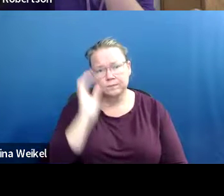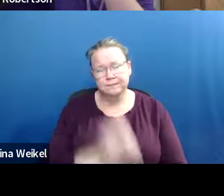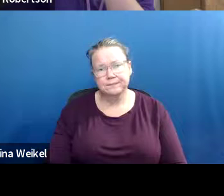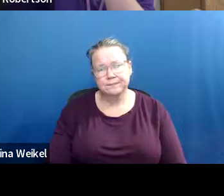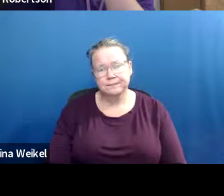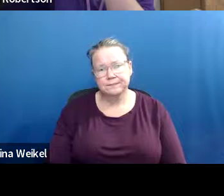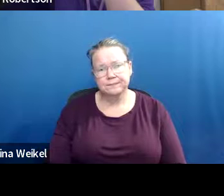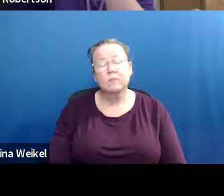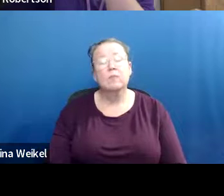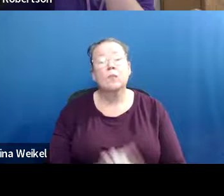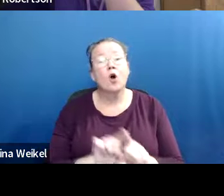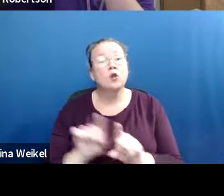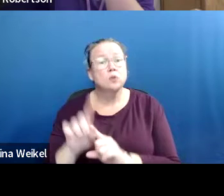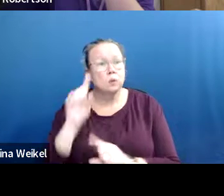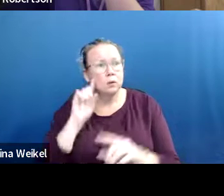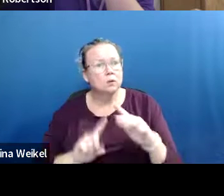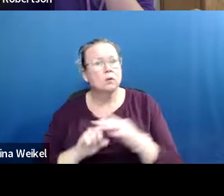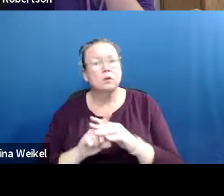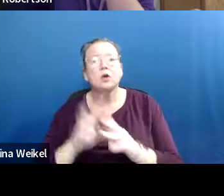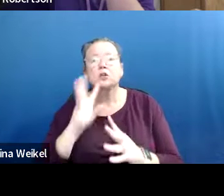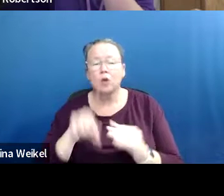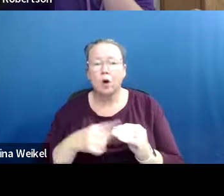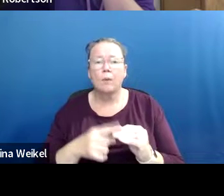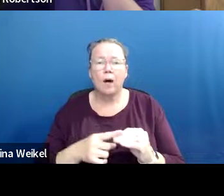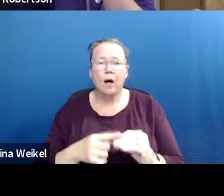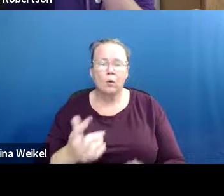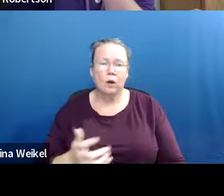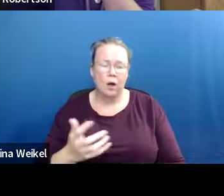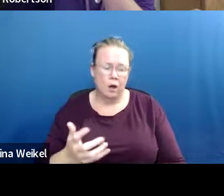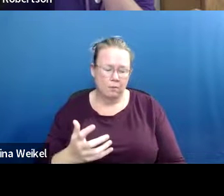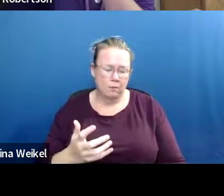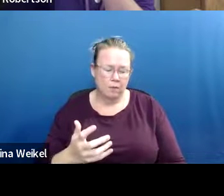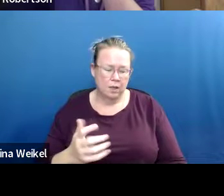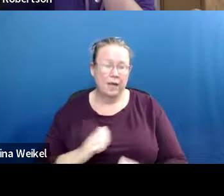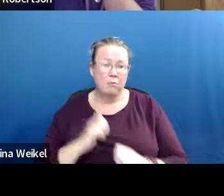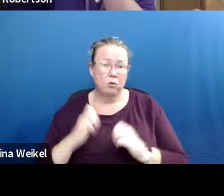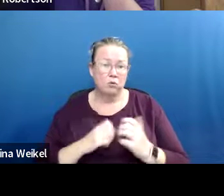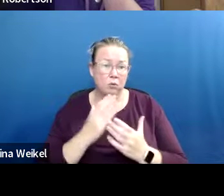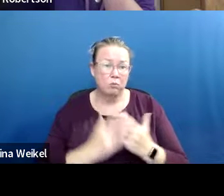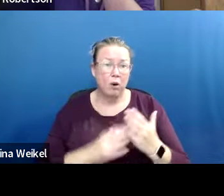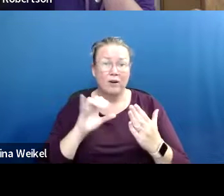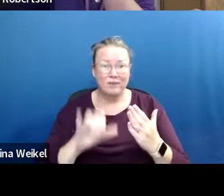Harm (He/Him): I also thought about talking about the emotional side, about being this kind of